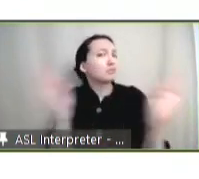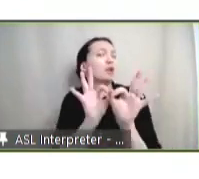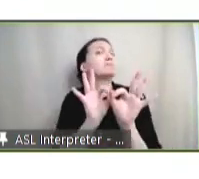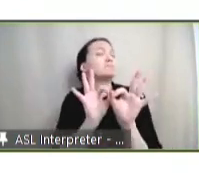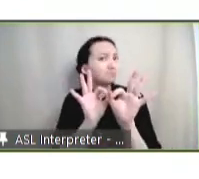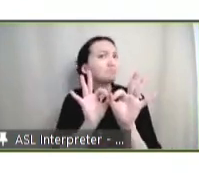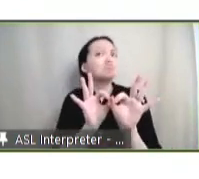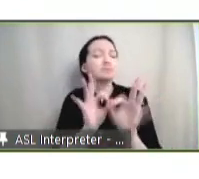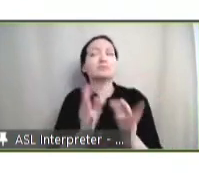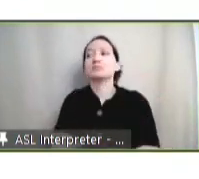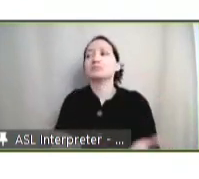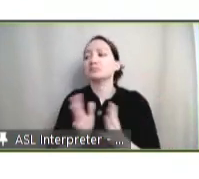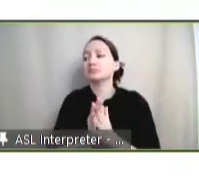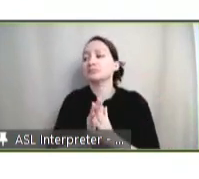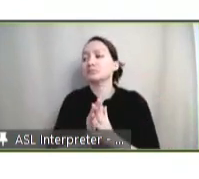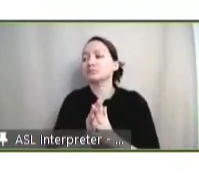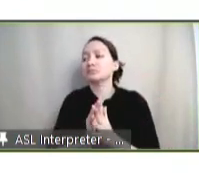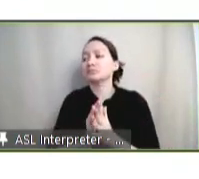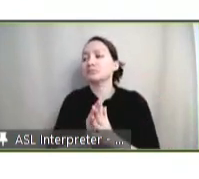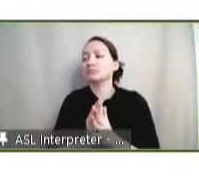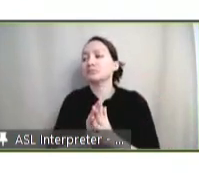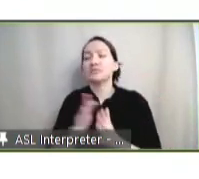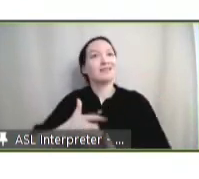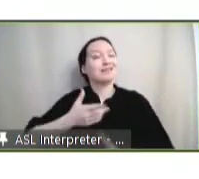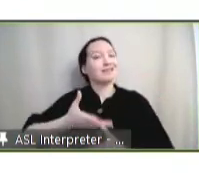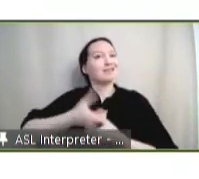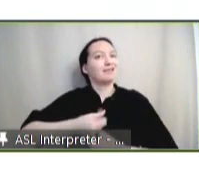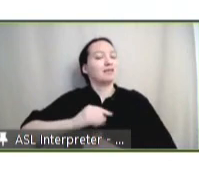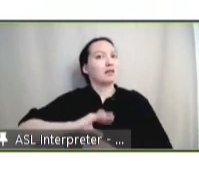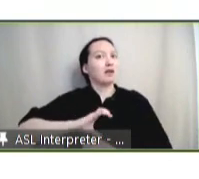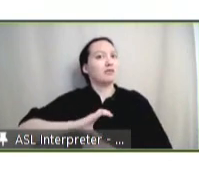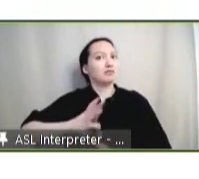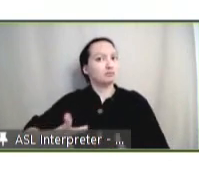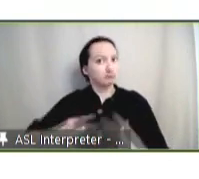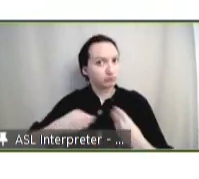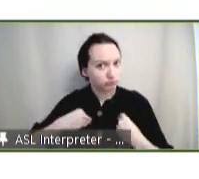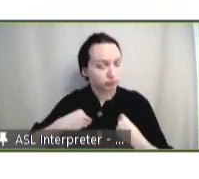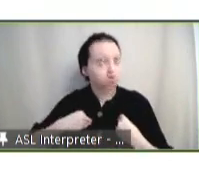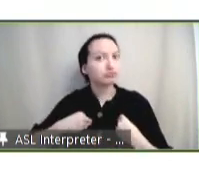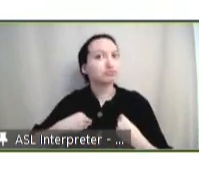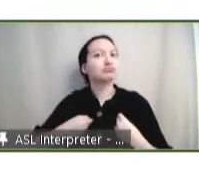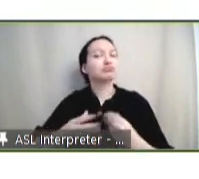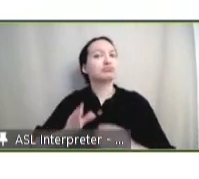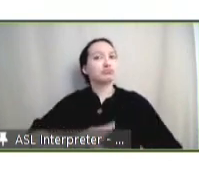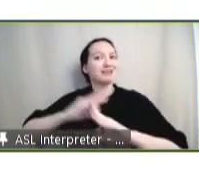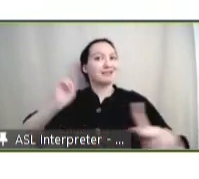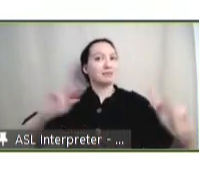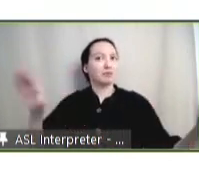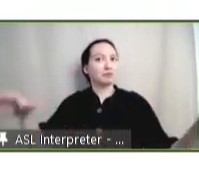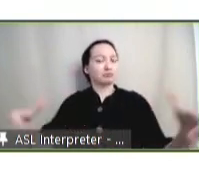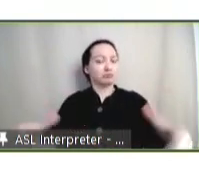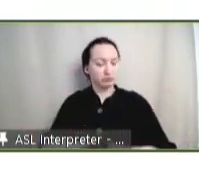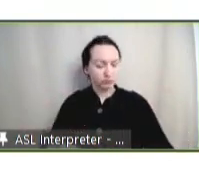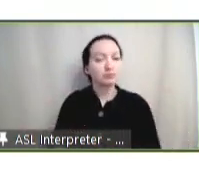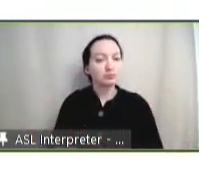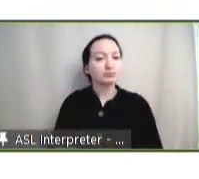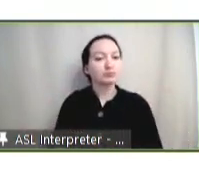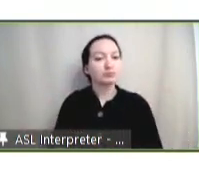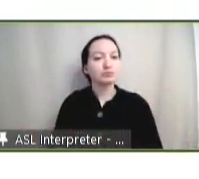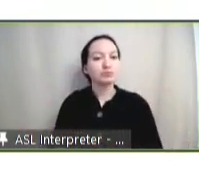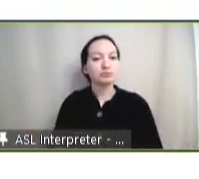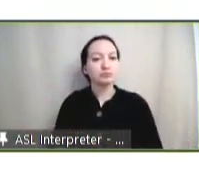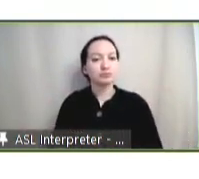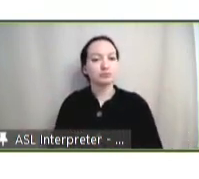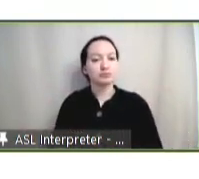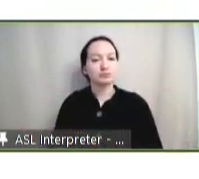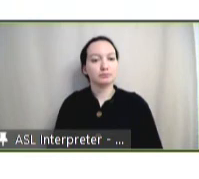for getting confidence, getting acceptance and for protecting our populations.